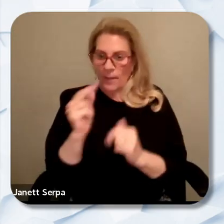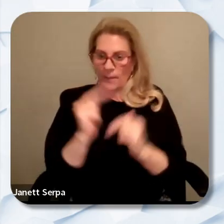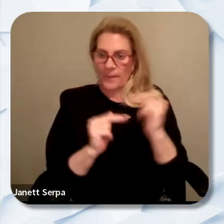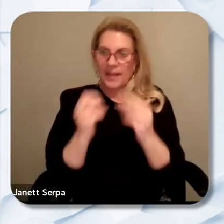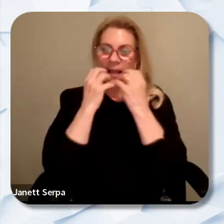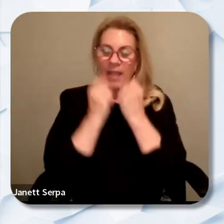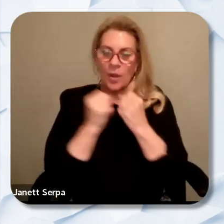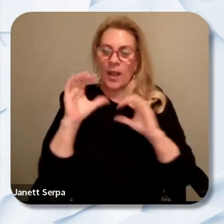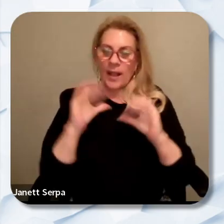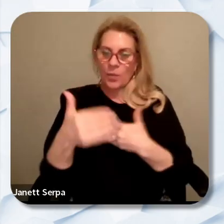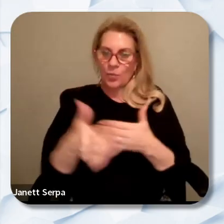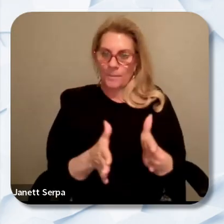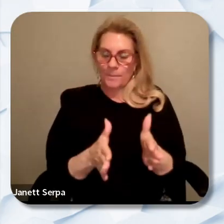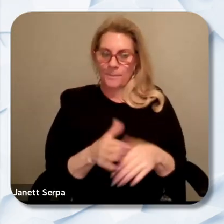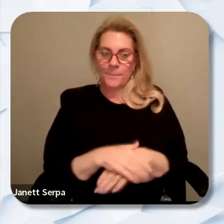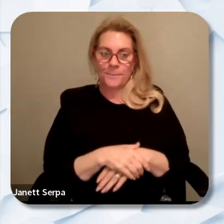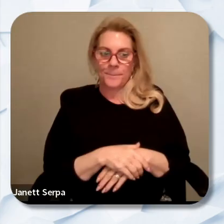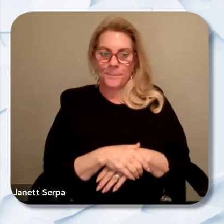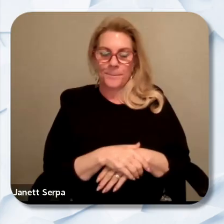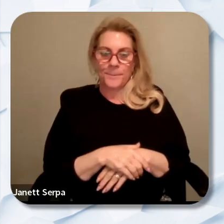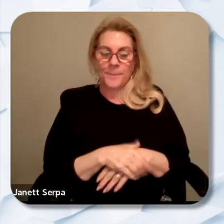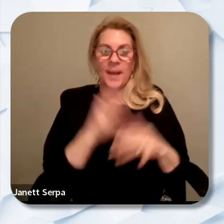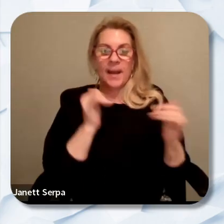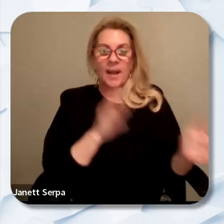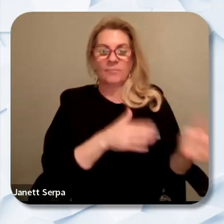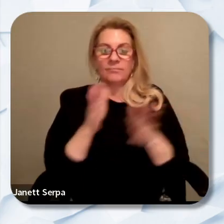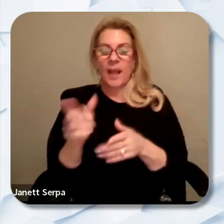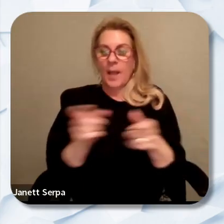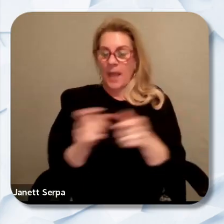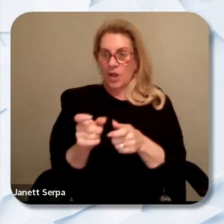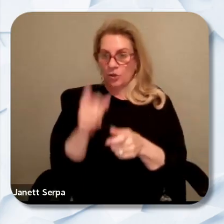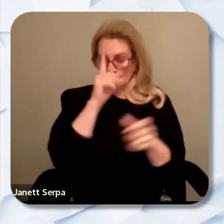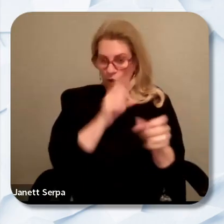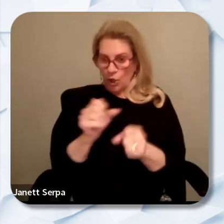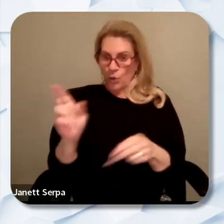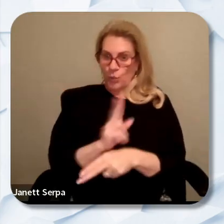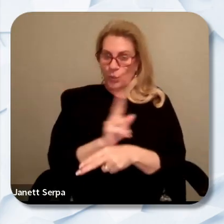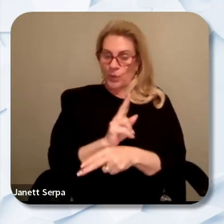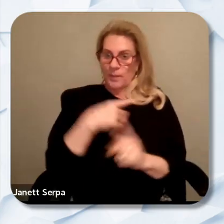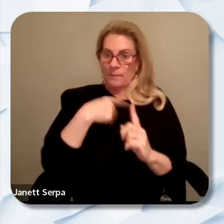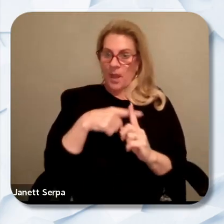classroom community. For the classroom management strategy of using positive reinforcements we would